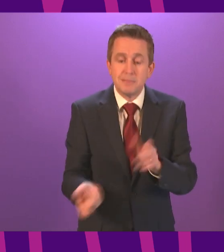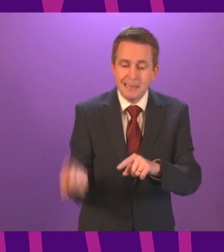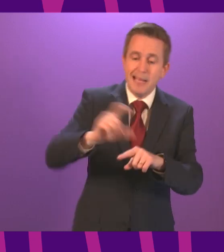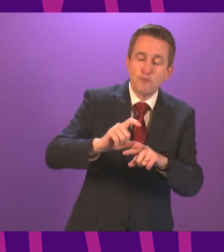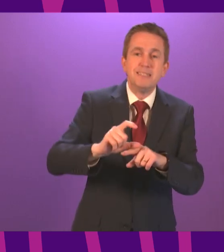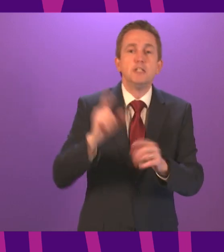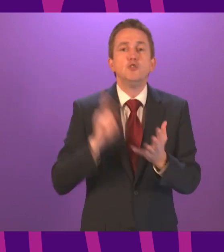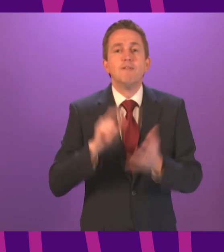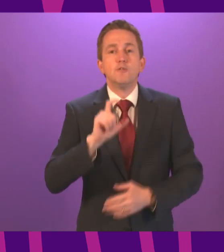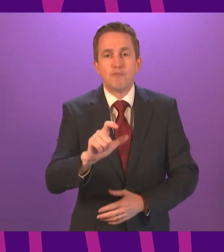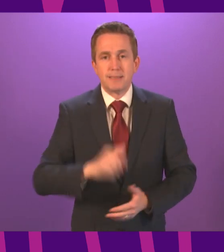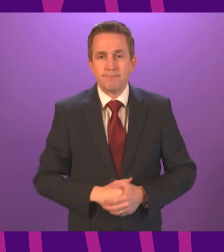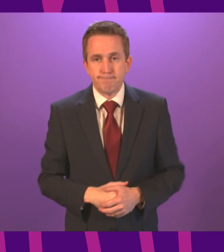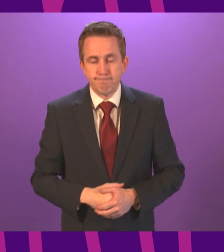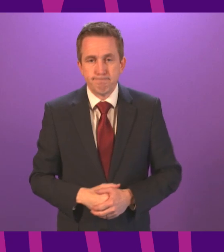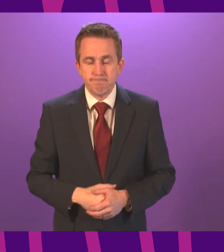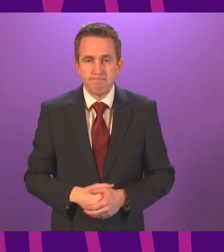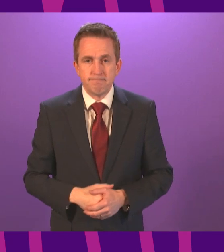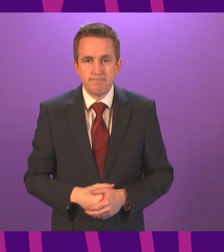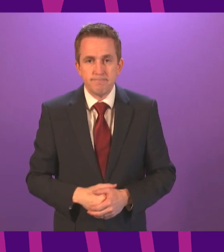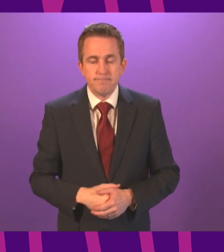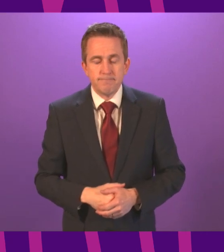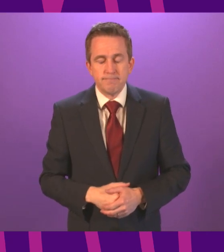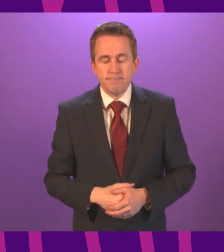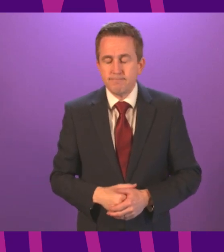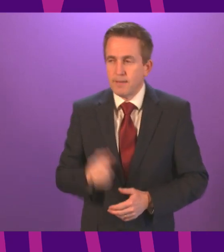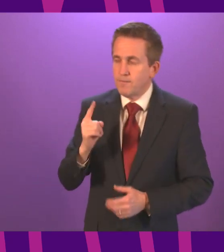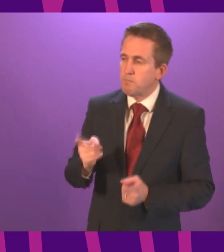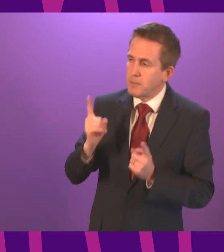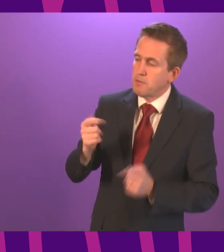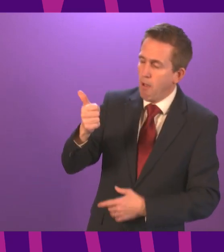Pauline McNeill: I believe that we may be seeing only the tip